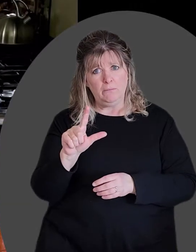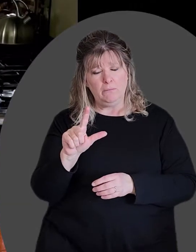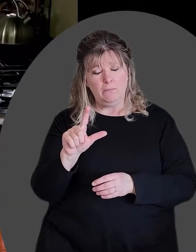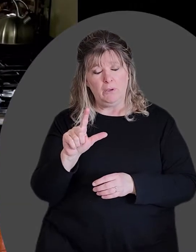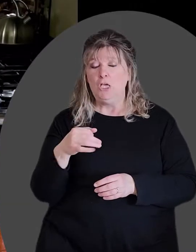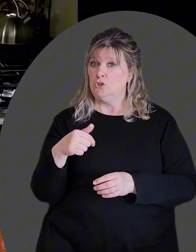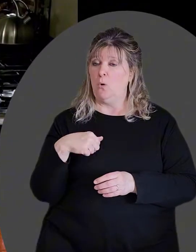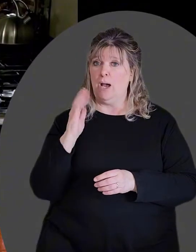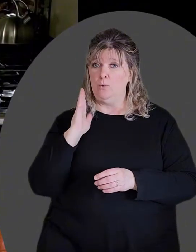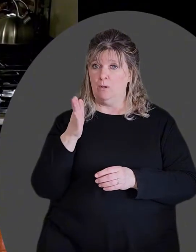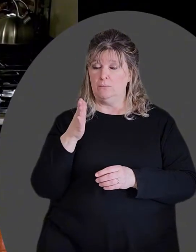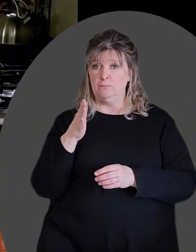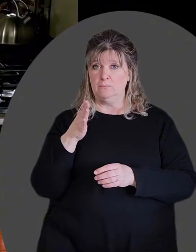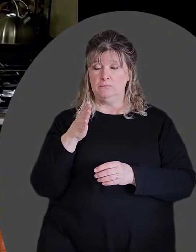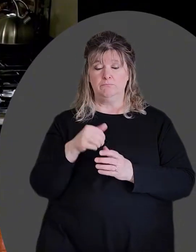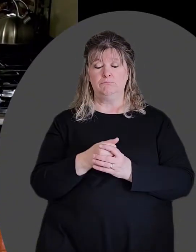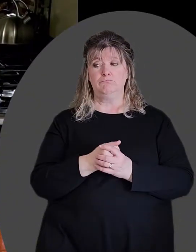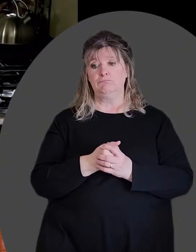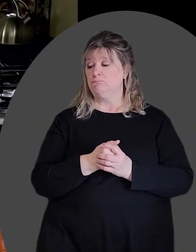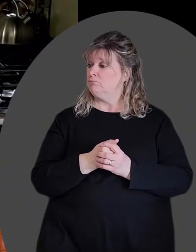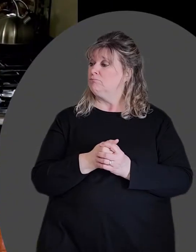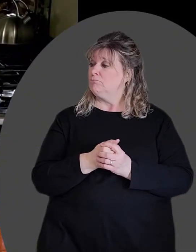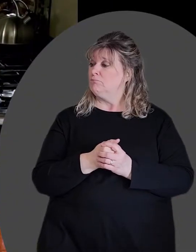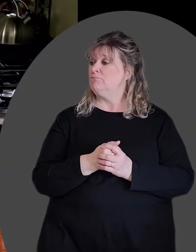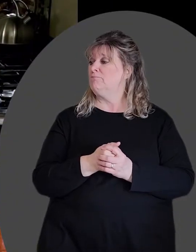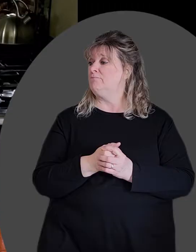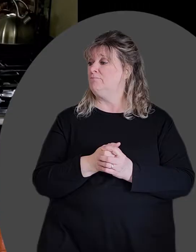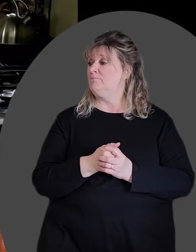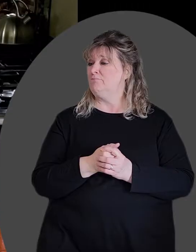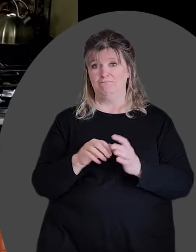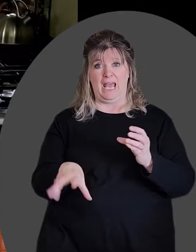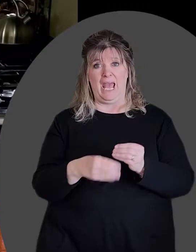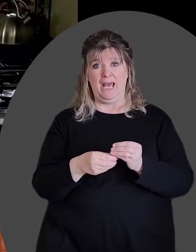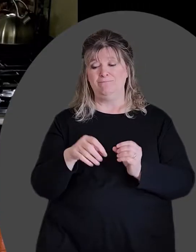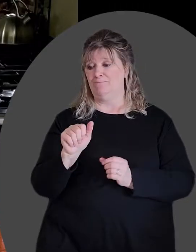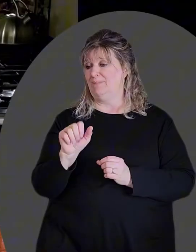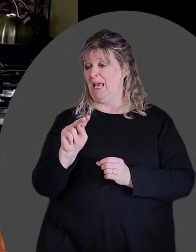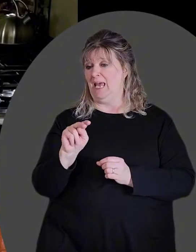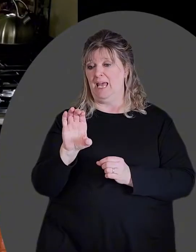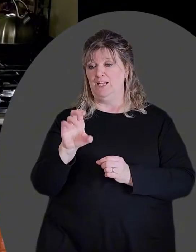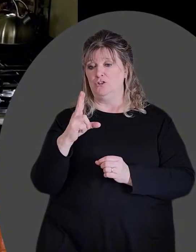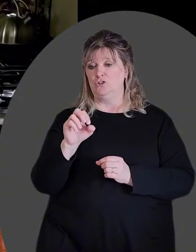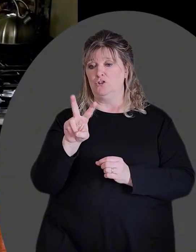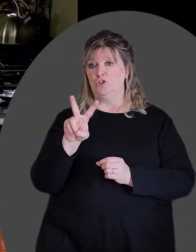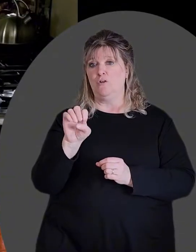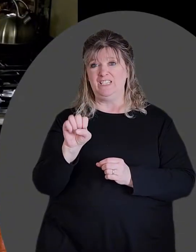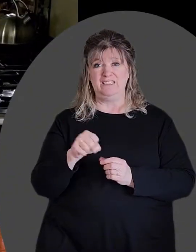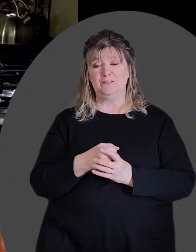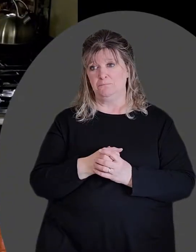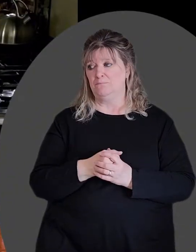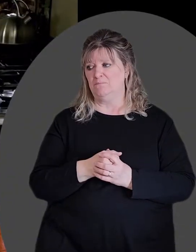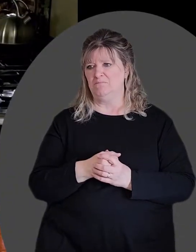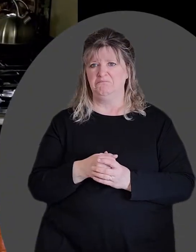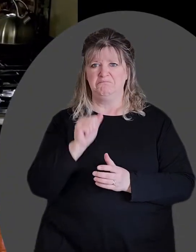I'm just going to put the anchovies right in like that I'm not even going to chop them up